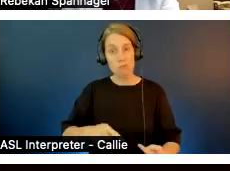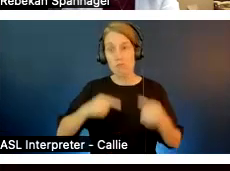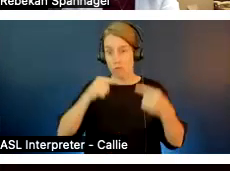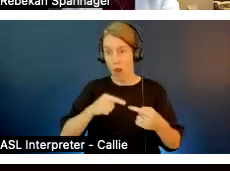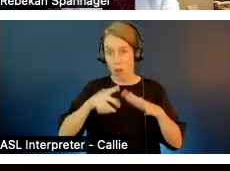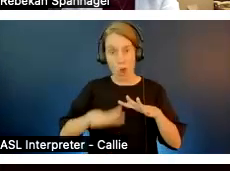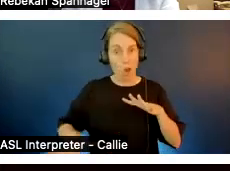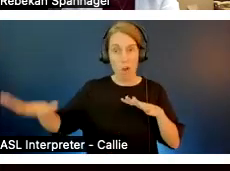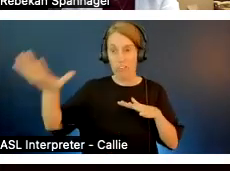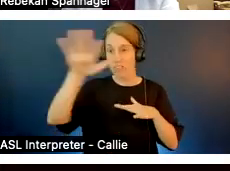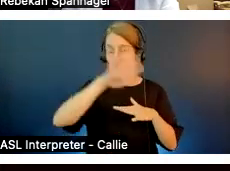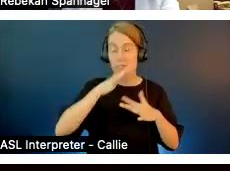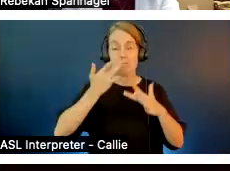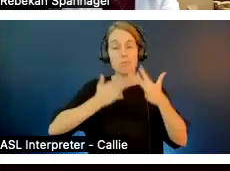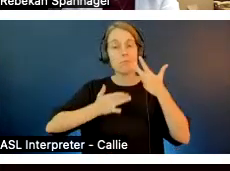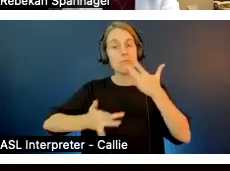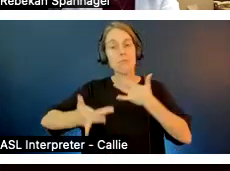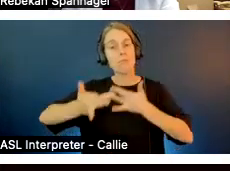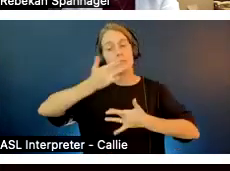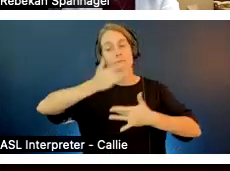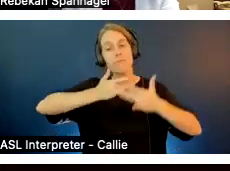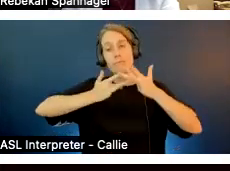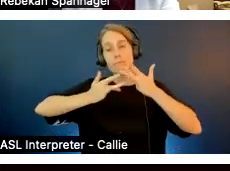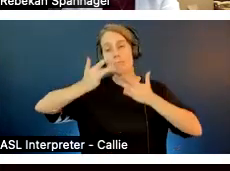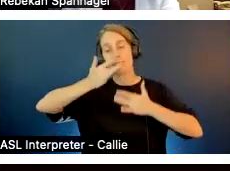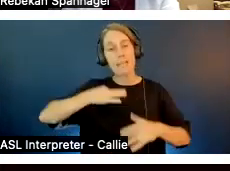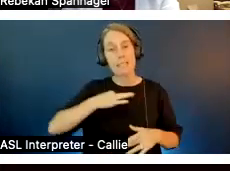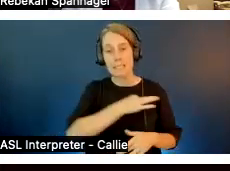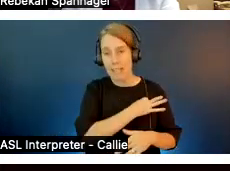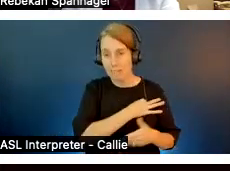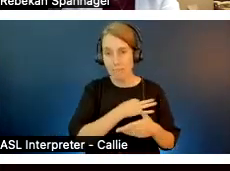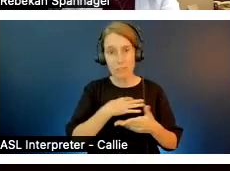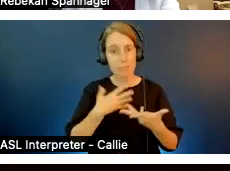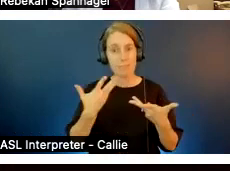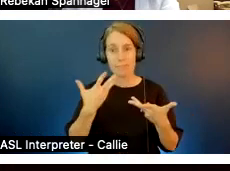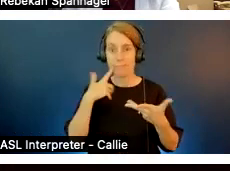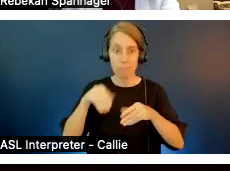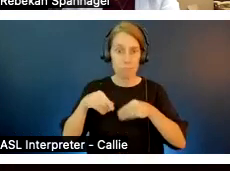every line of work particularly in any provision of medical care services personal aids there seems